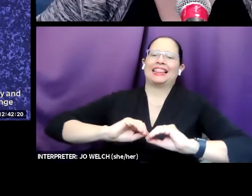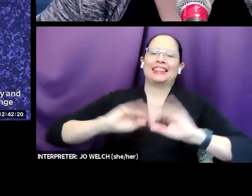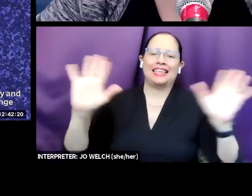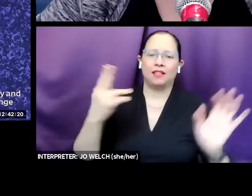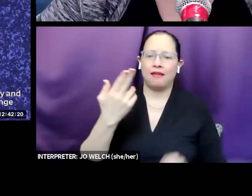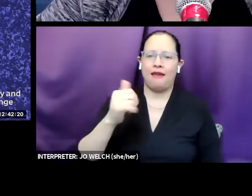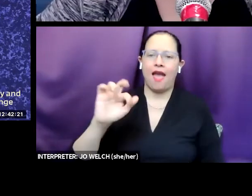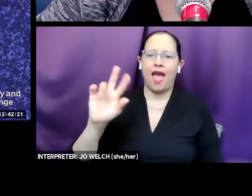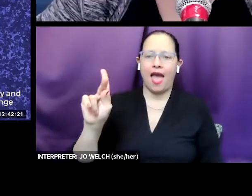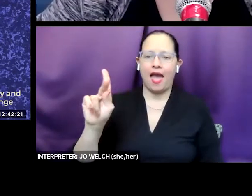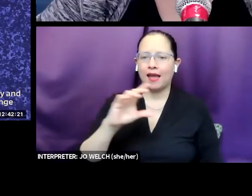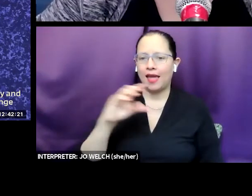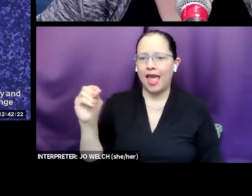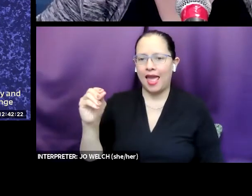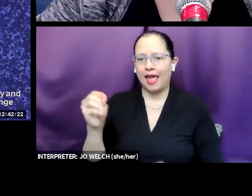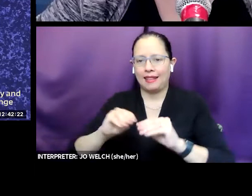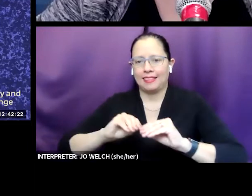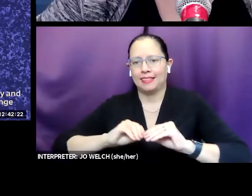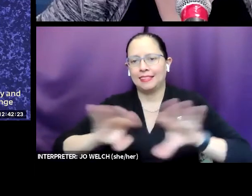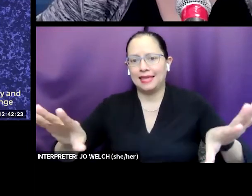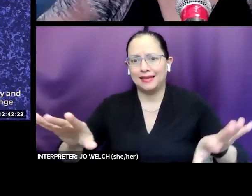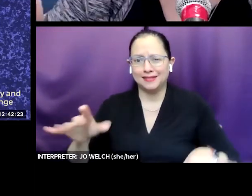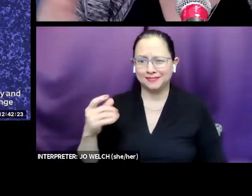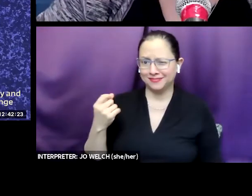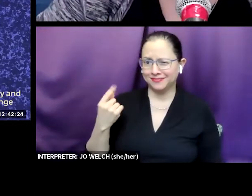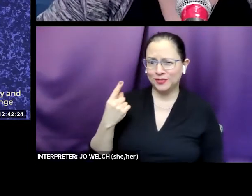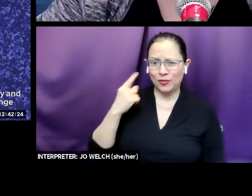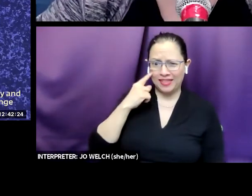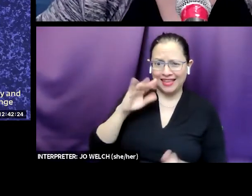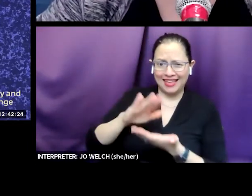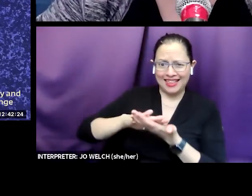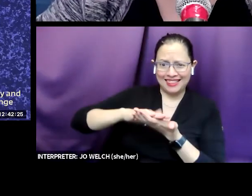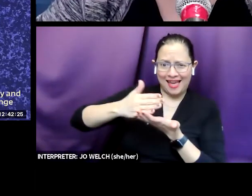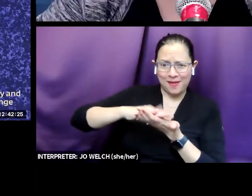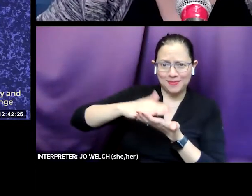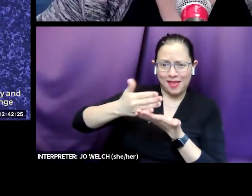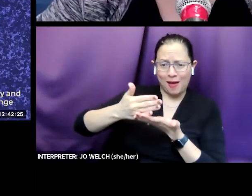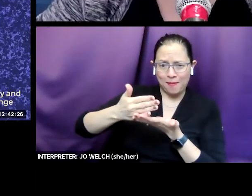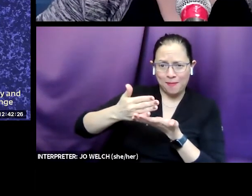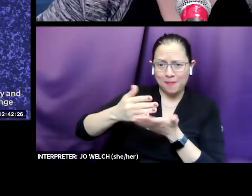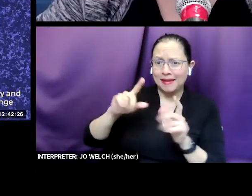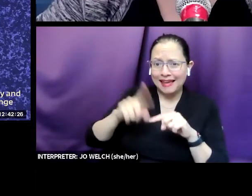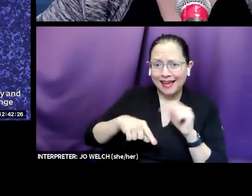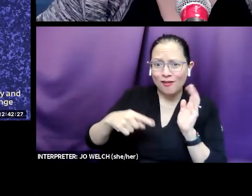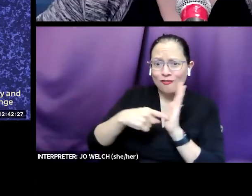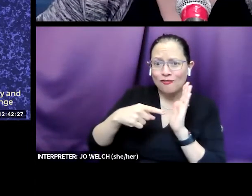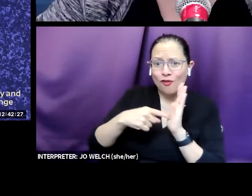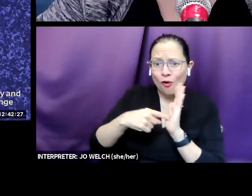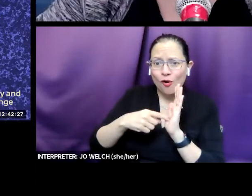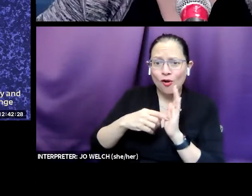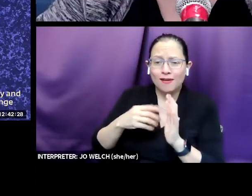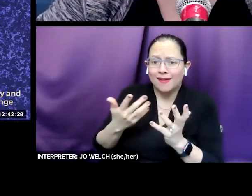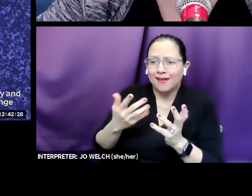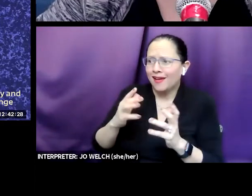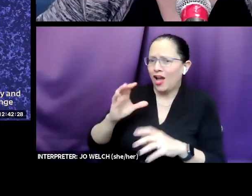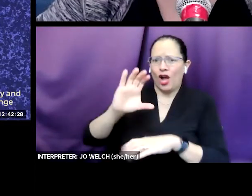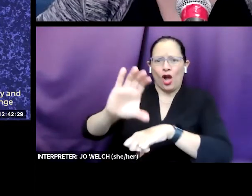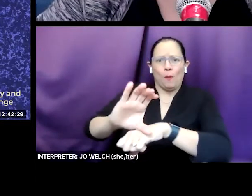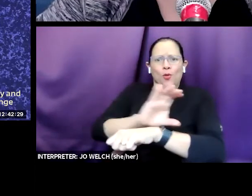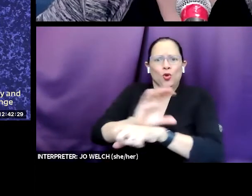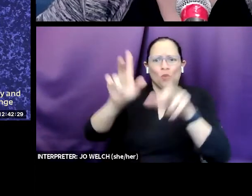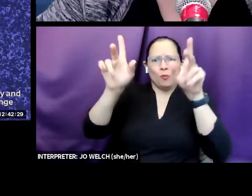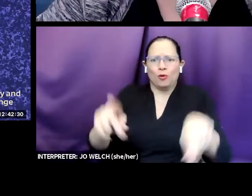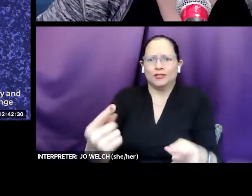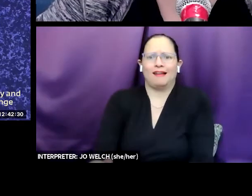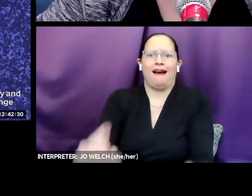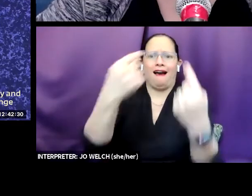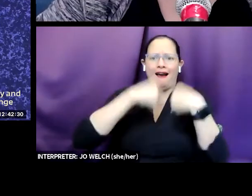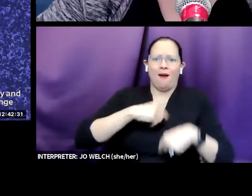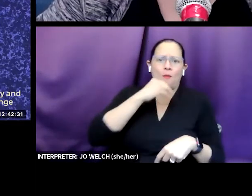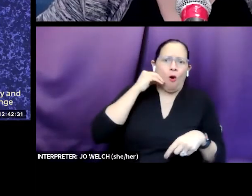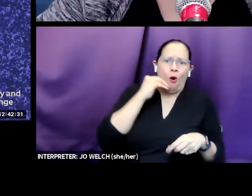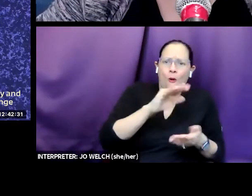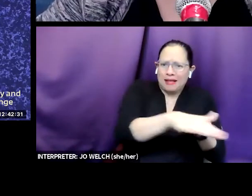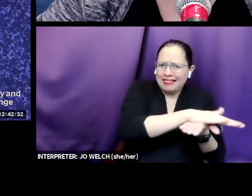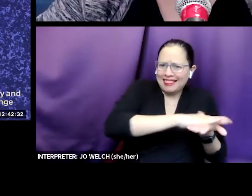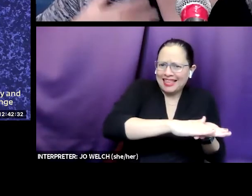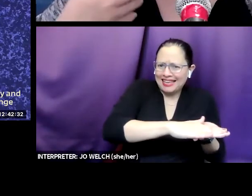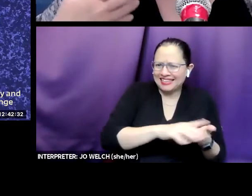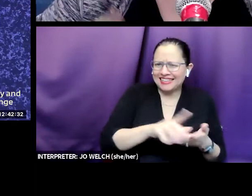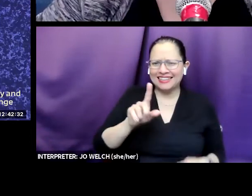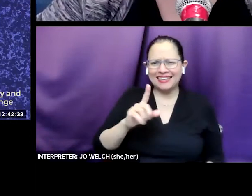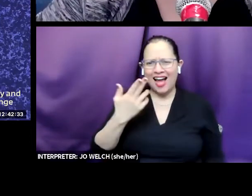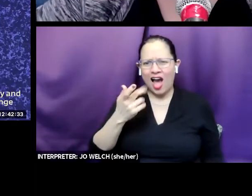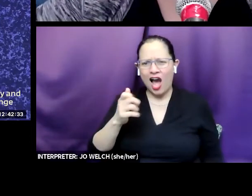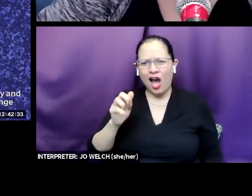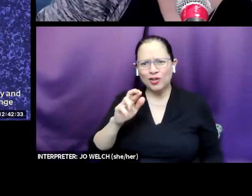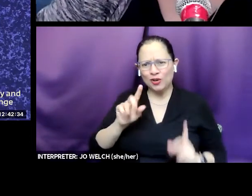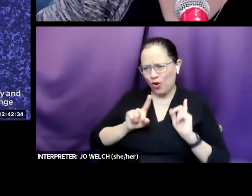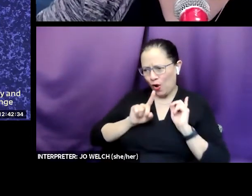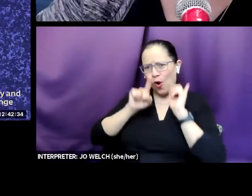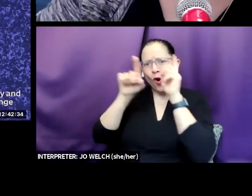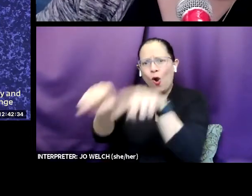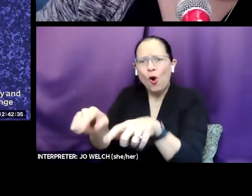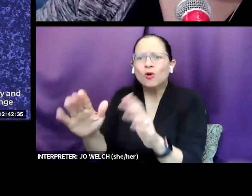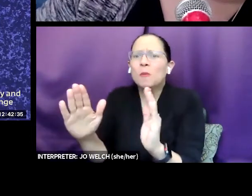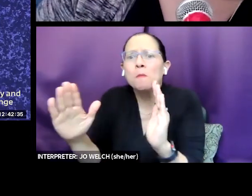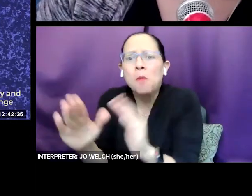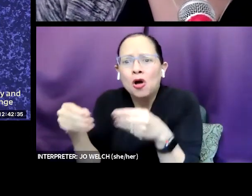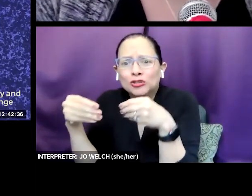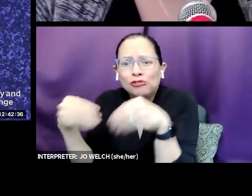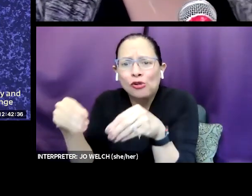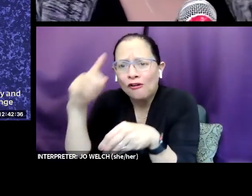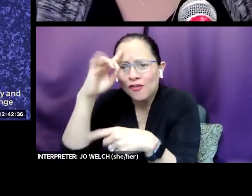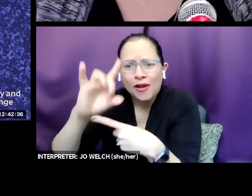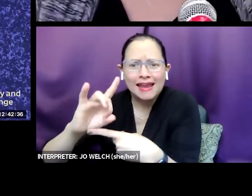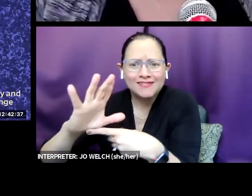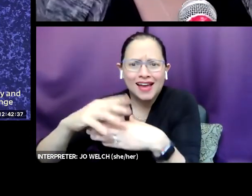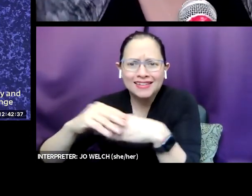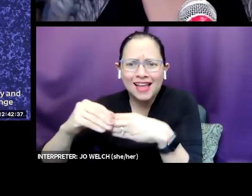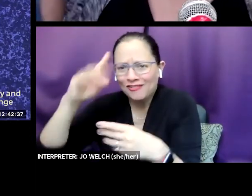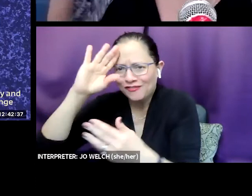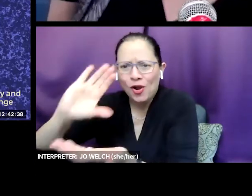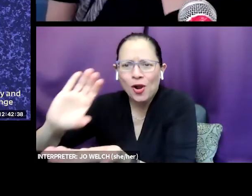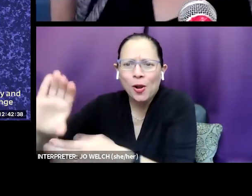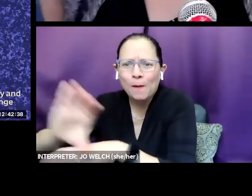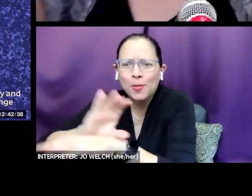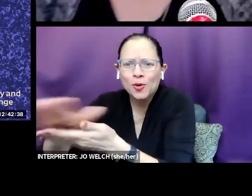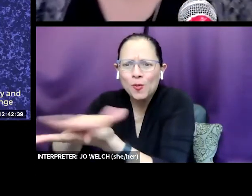This laptop didn't just show up in DC, you don't think hundred Biden can afford a home visit for for crimes and pornography, like come on, even I can afford.